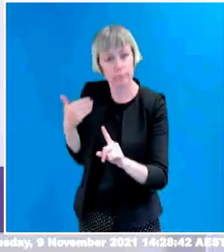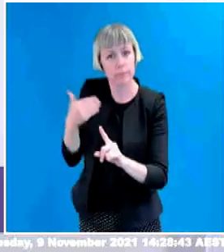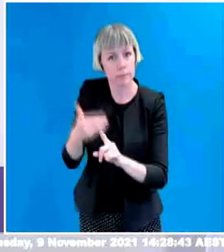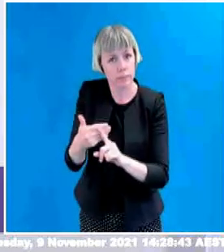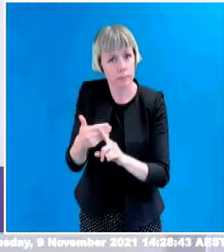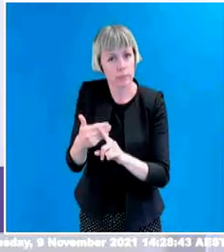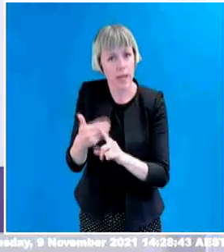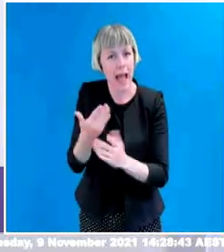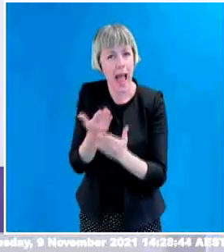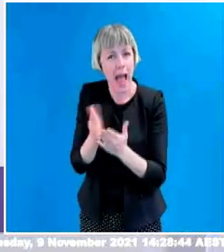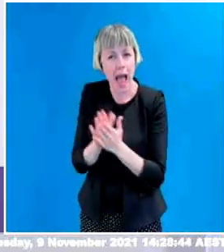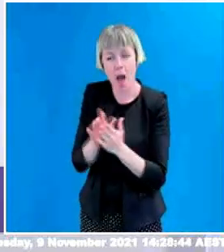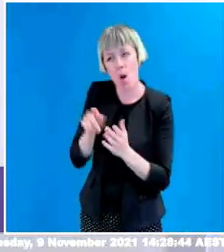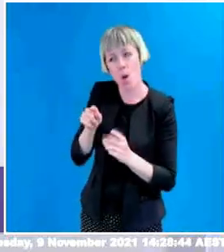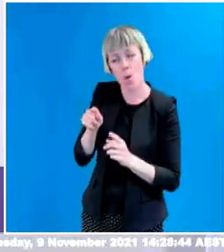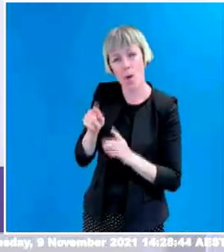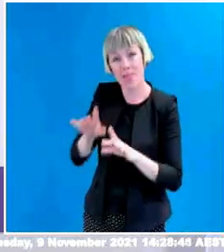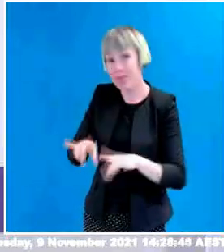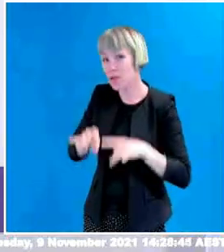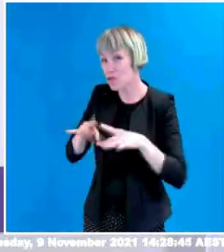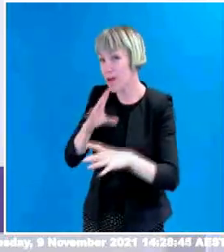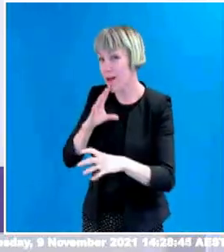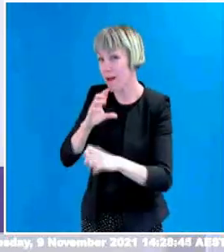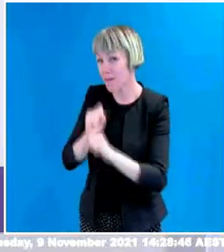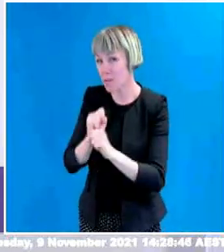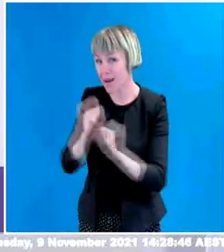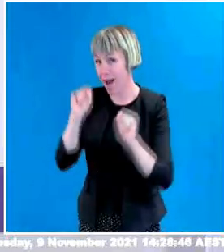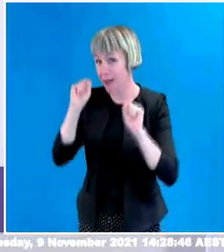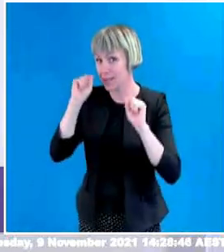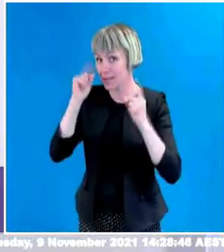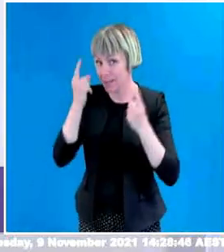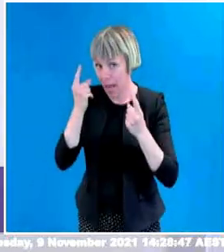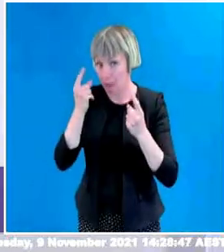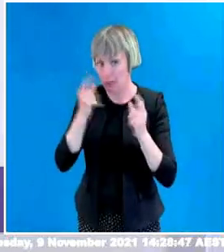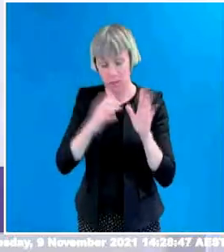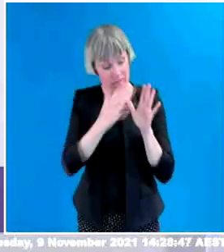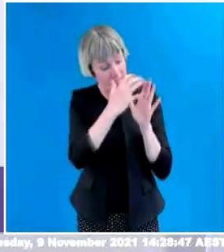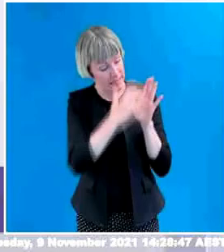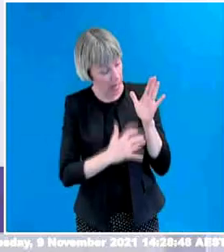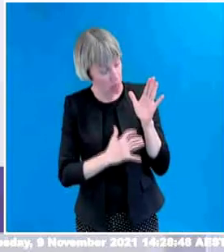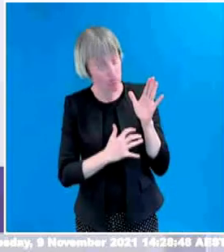understanding about the impact of these declarations on meeting Australia's